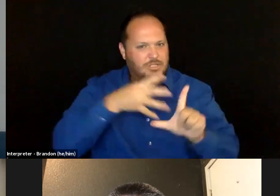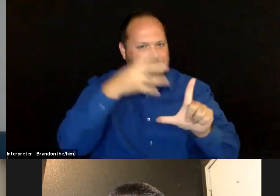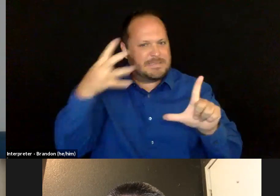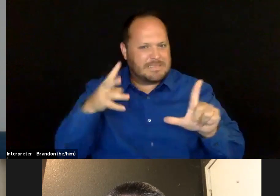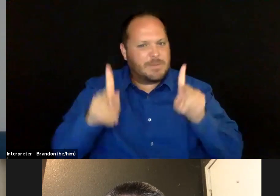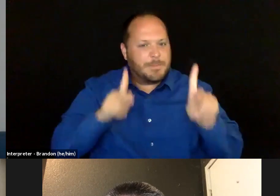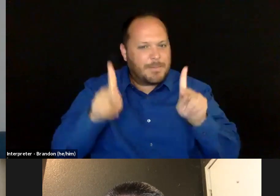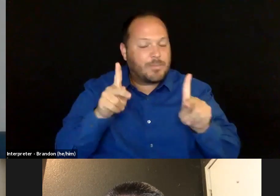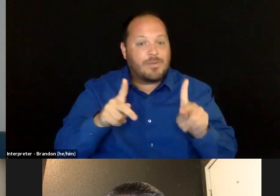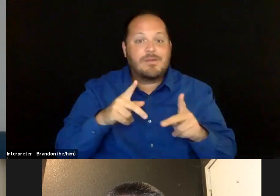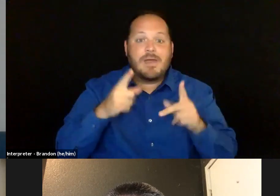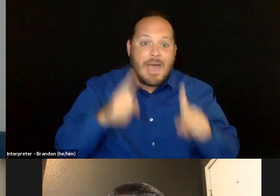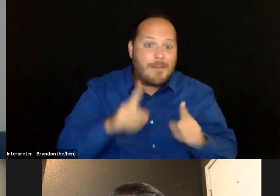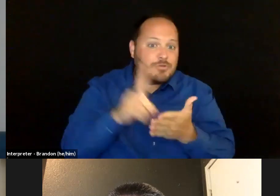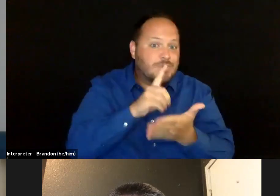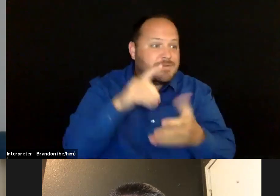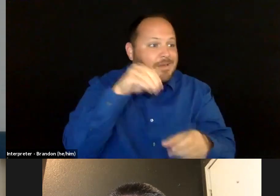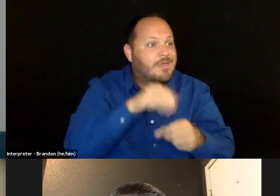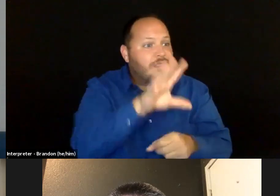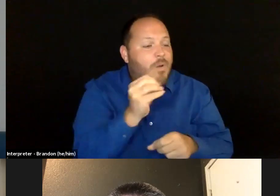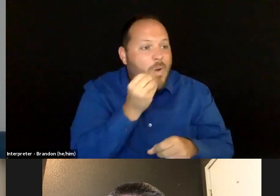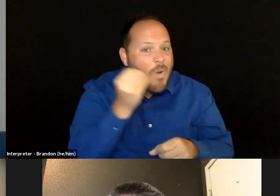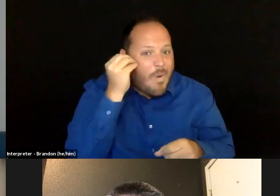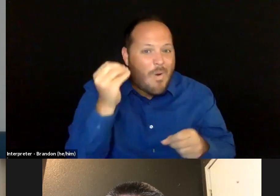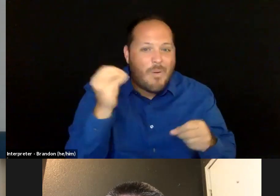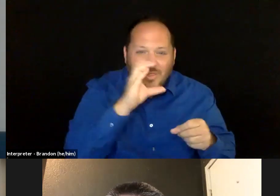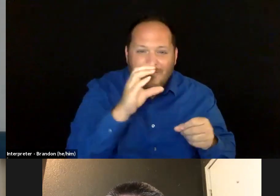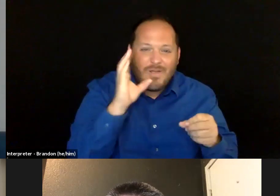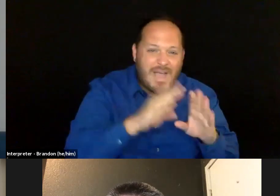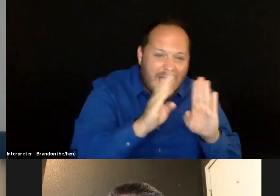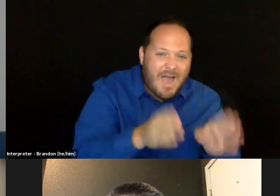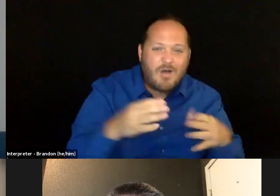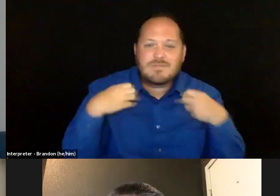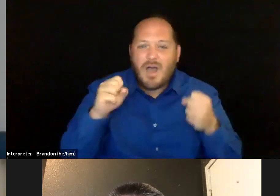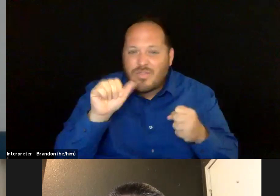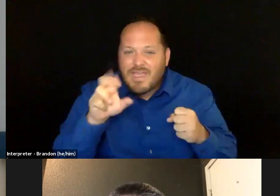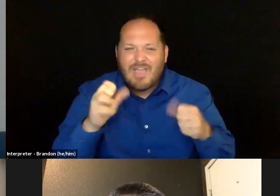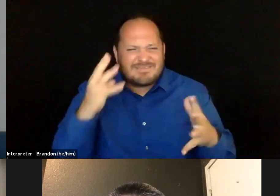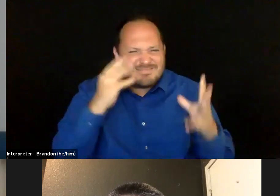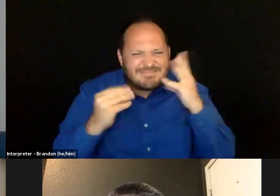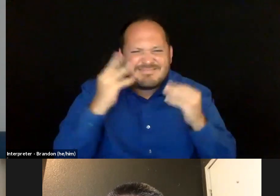Let's start with you. What are your thoughts? Yeah, I think the recent Supreme Court victory